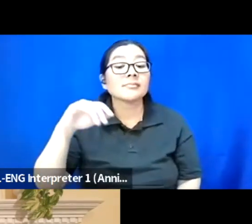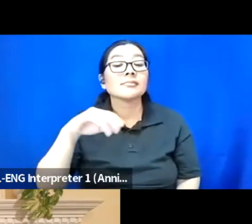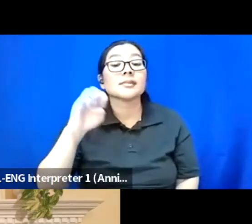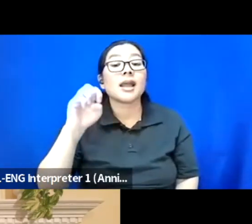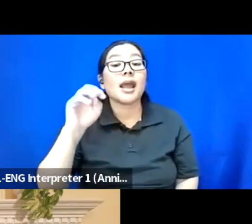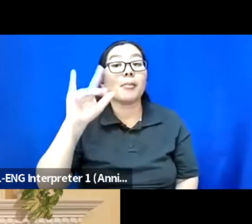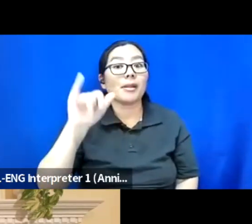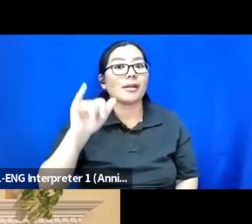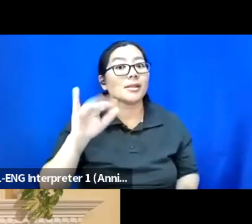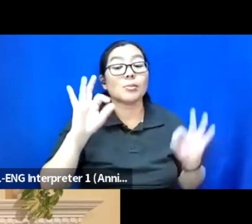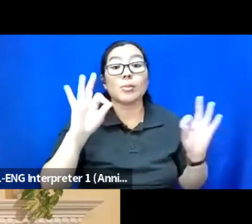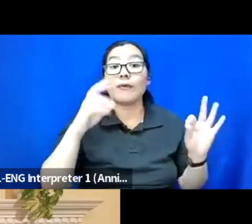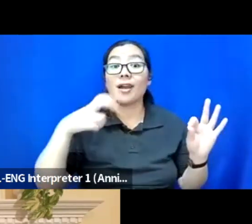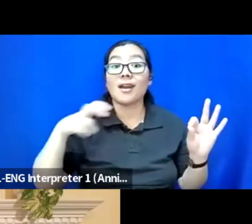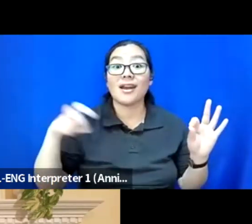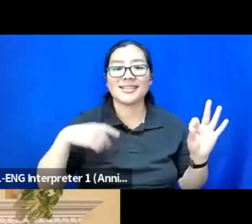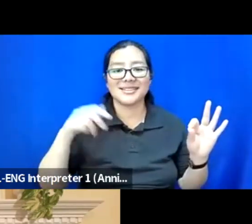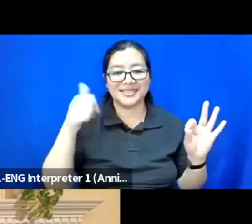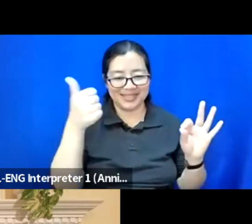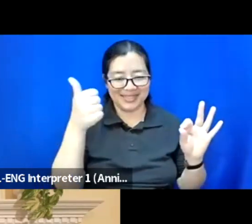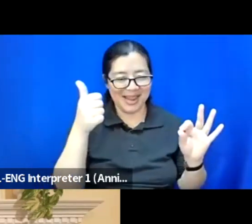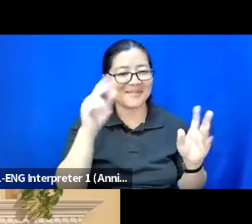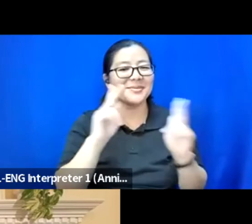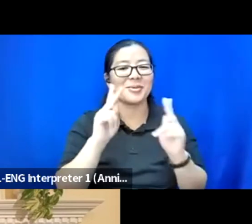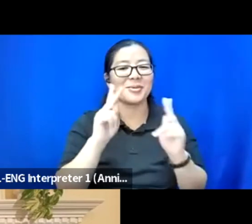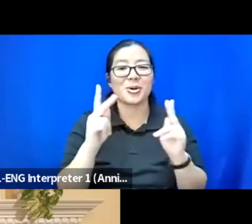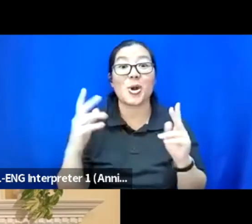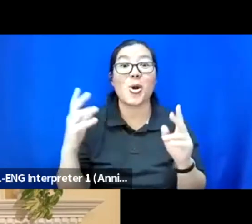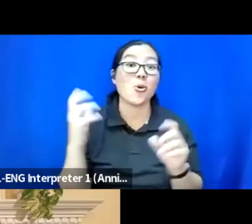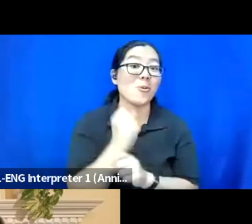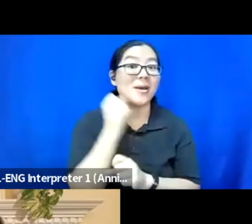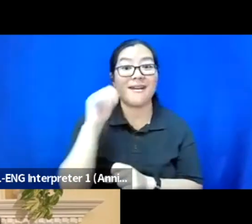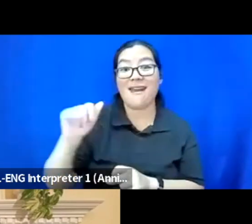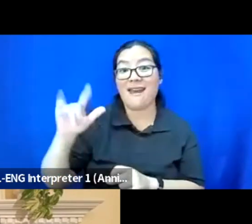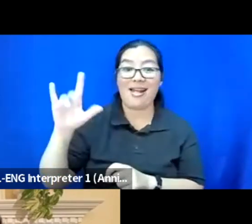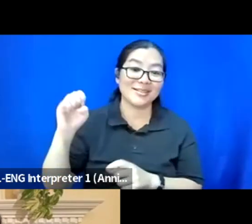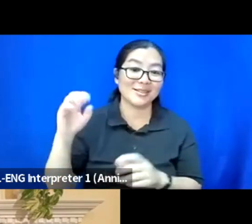I will most definitely butcher some of these names, but I'll -- I'll try my hardest.